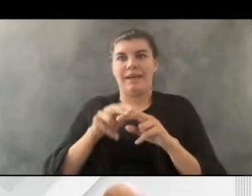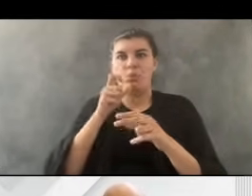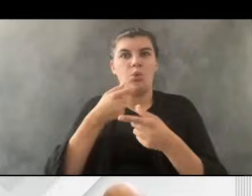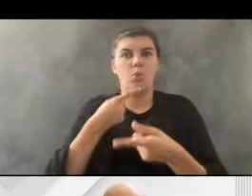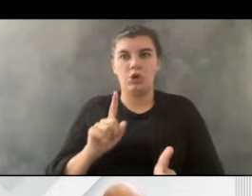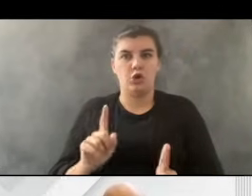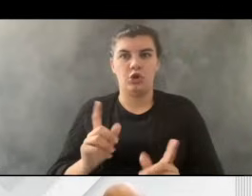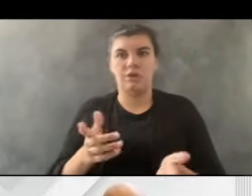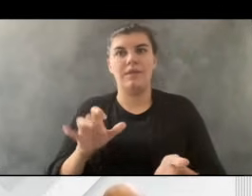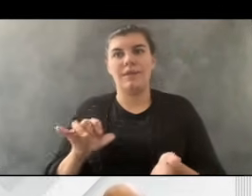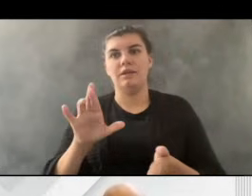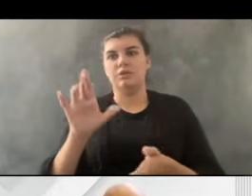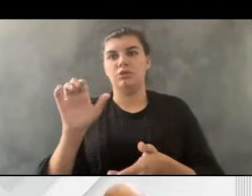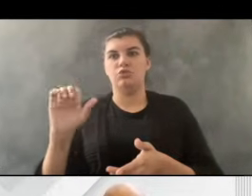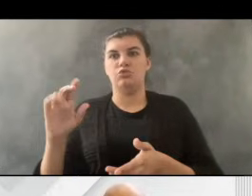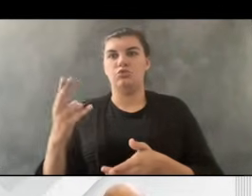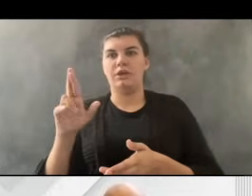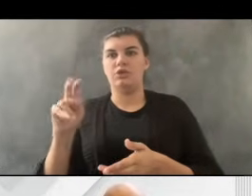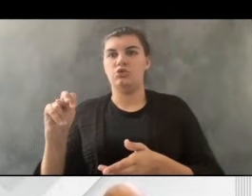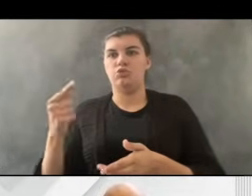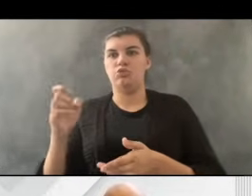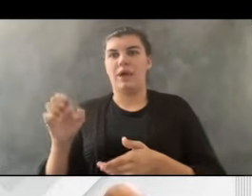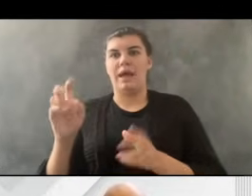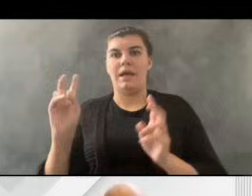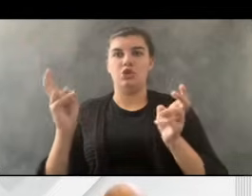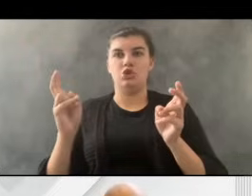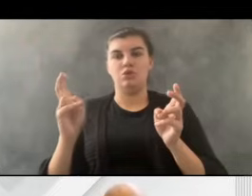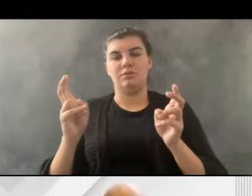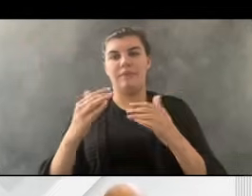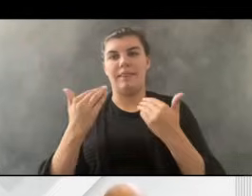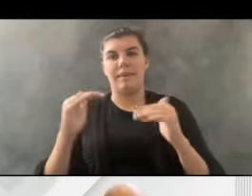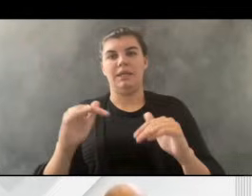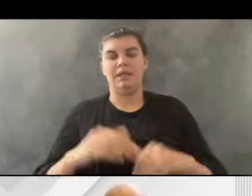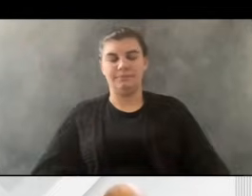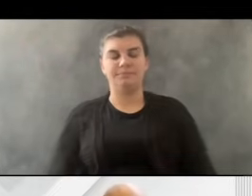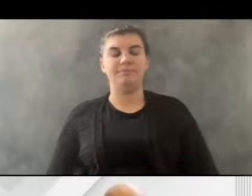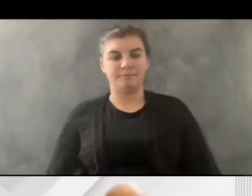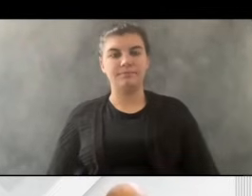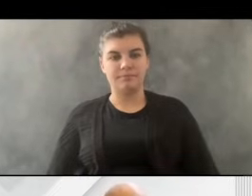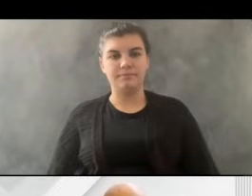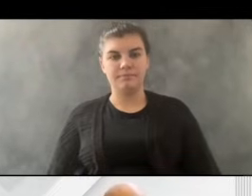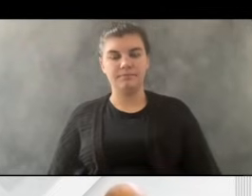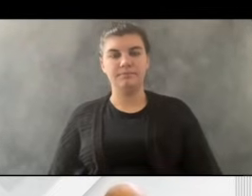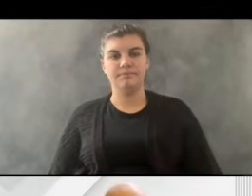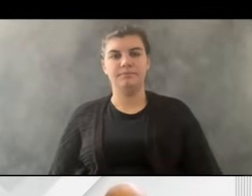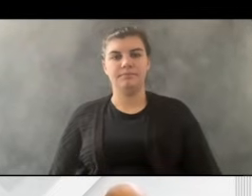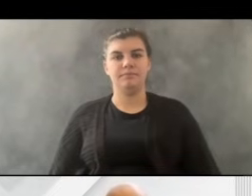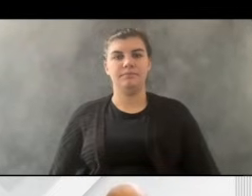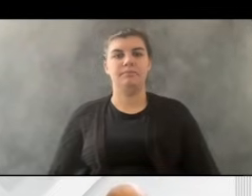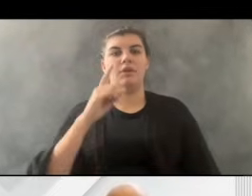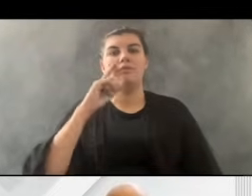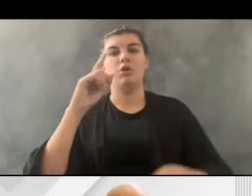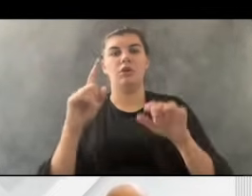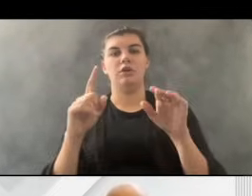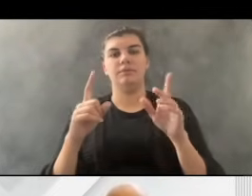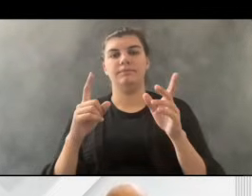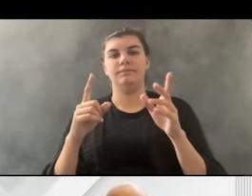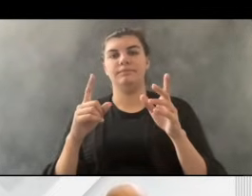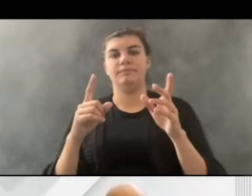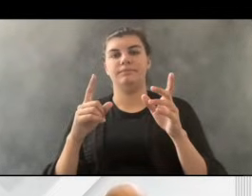range limit, as far as the the horizontal amount that you can reach forward. And then the height